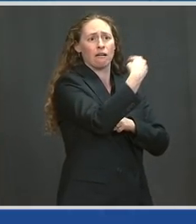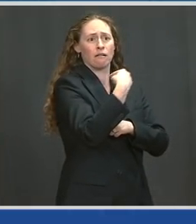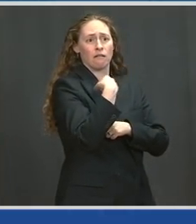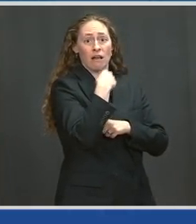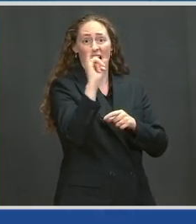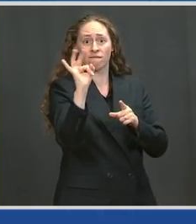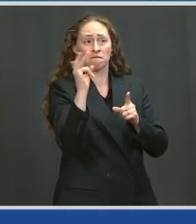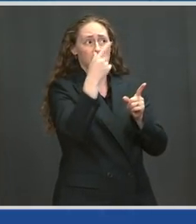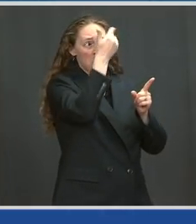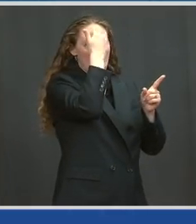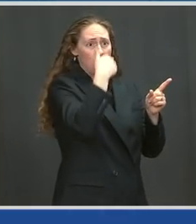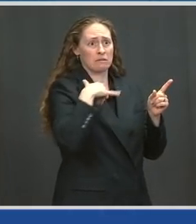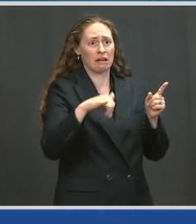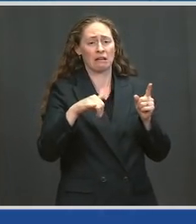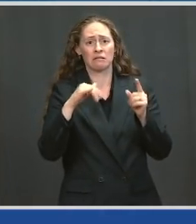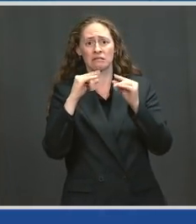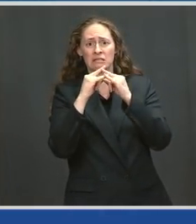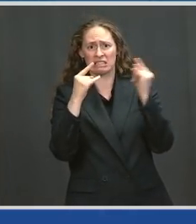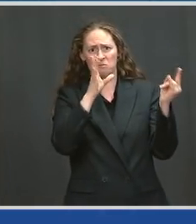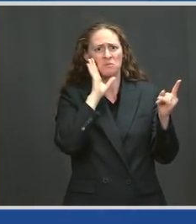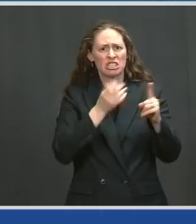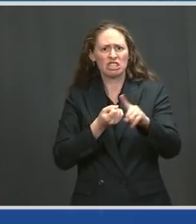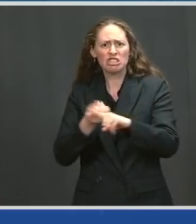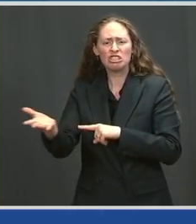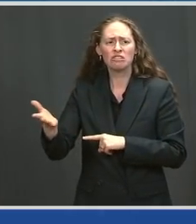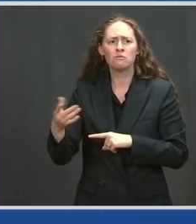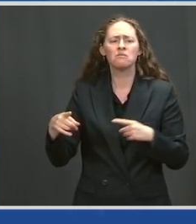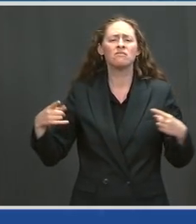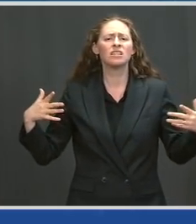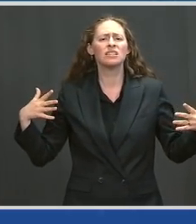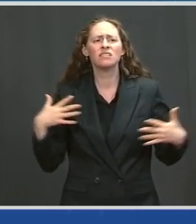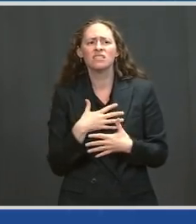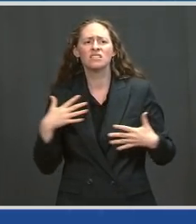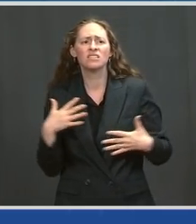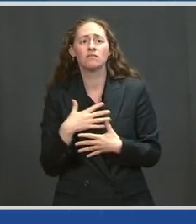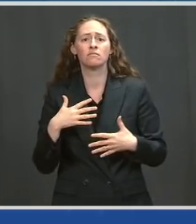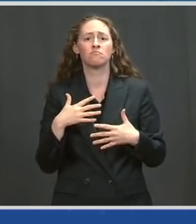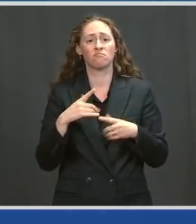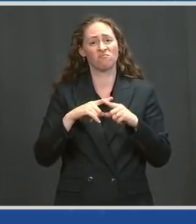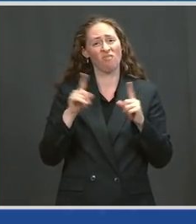Yet no arrest of the mob were made, none.